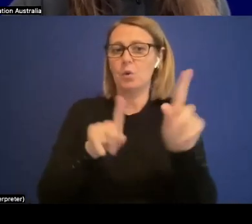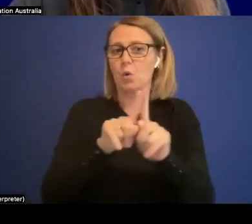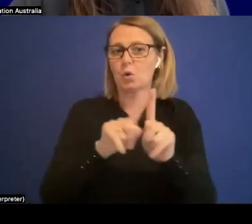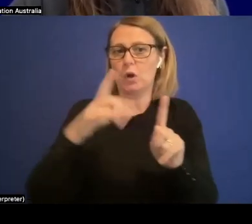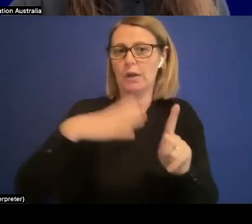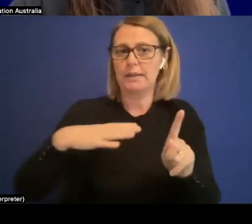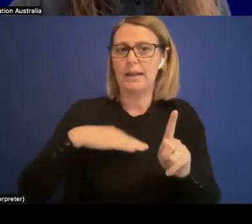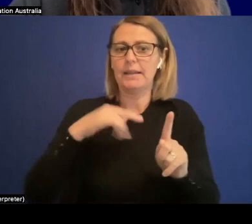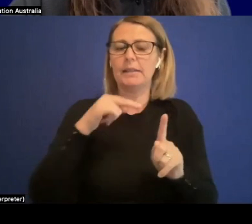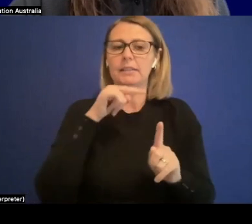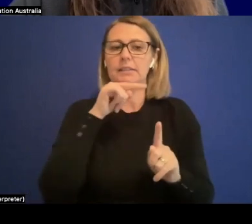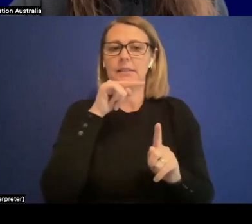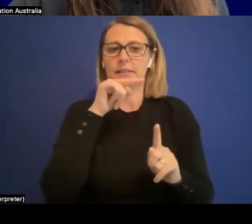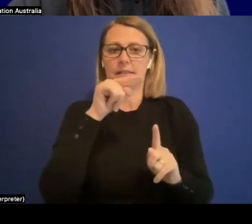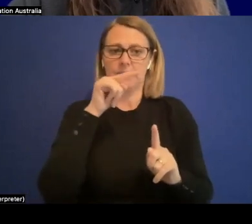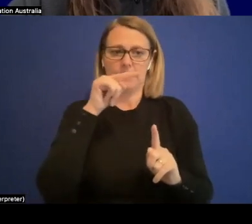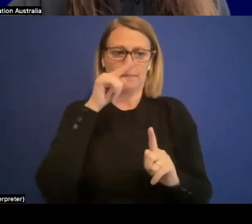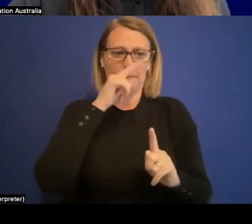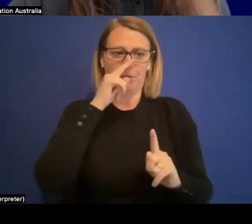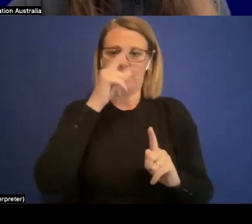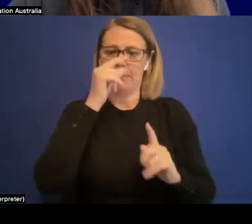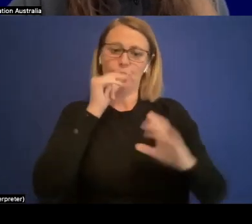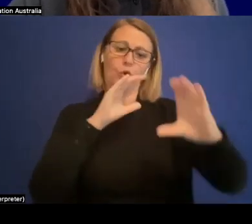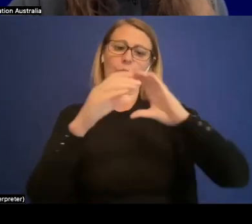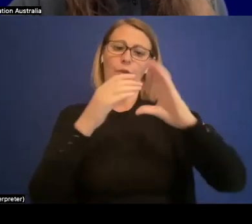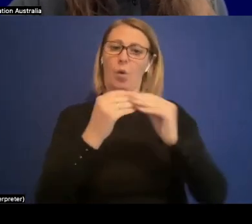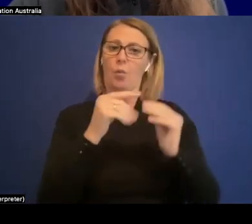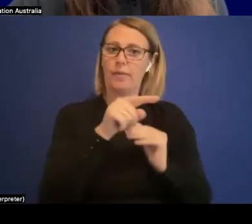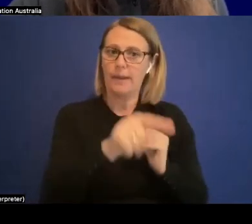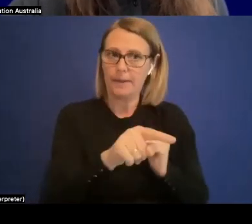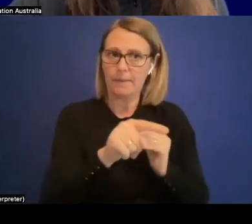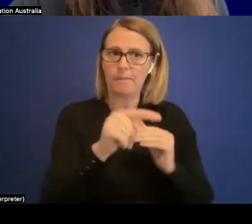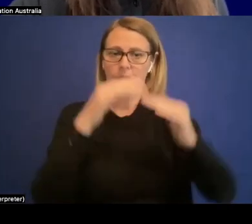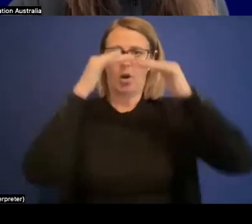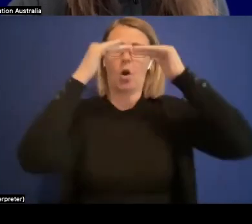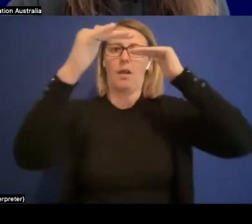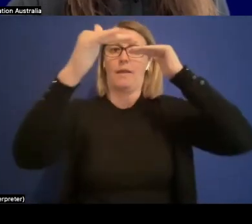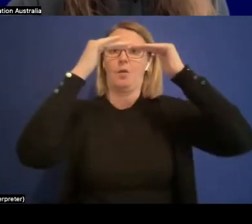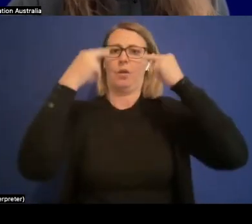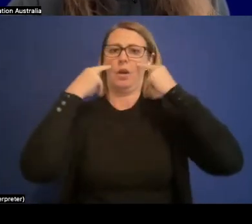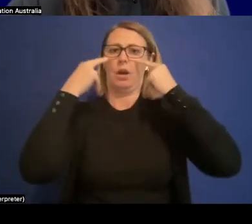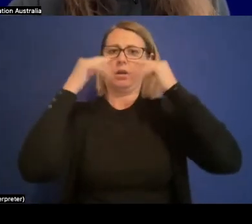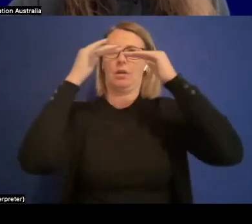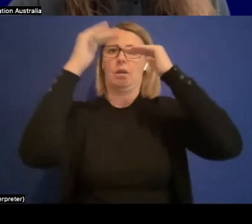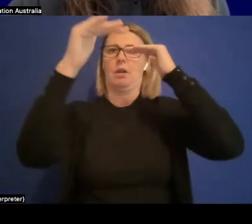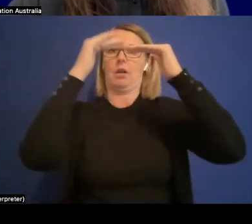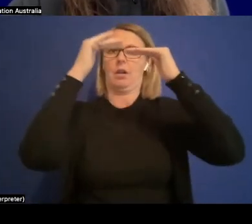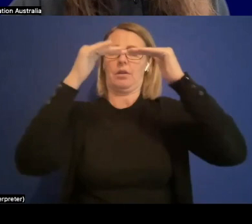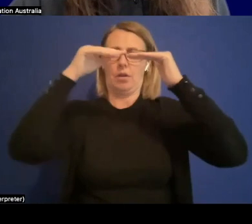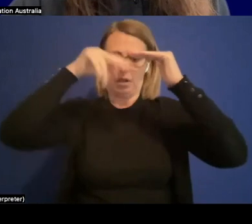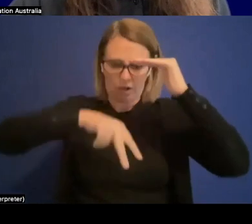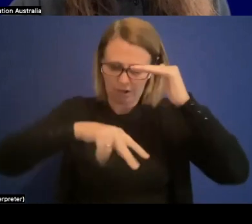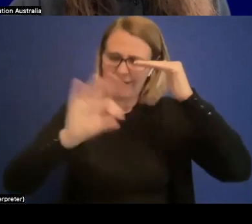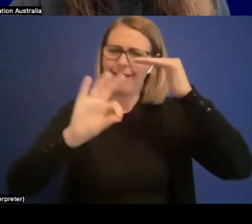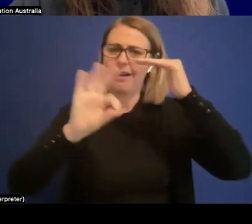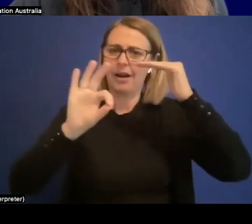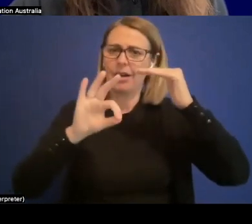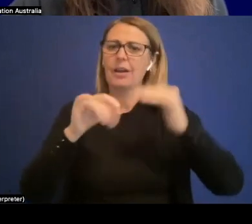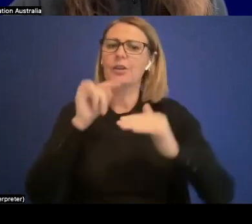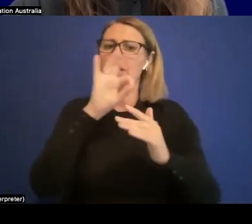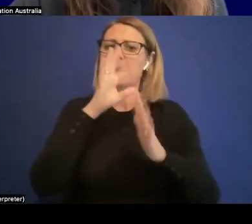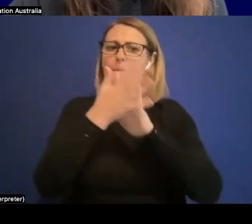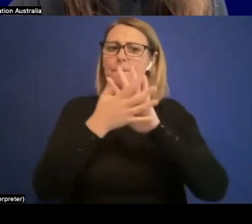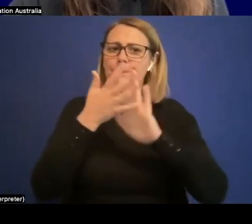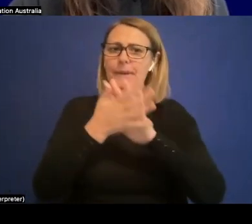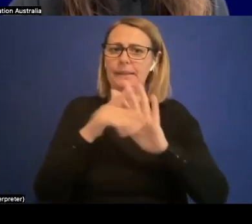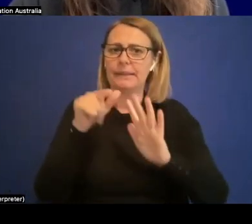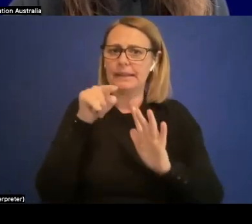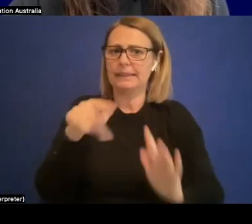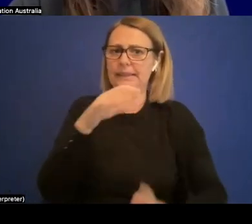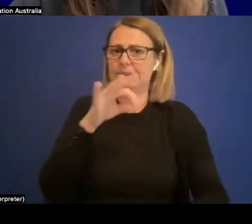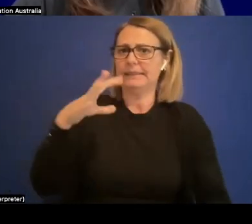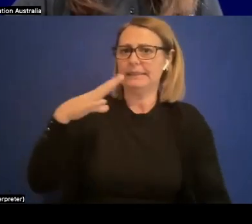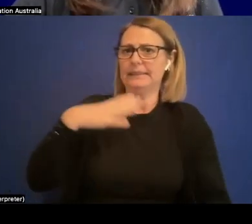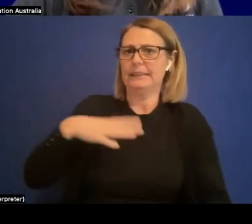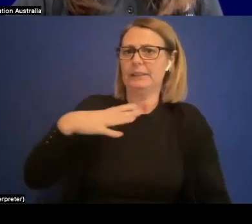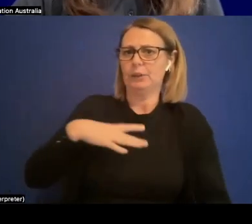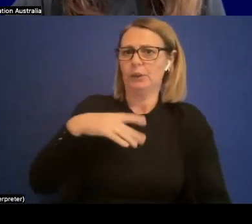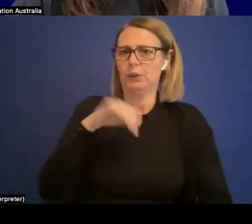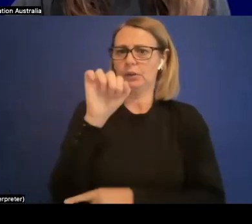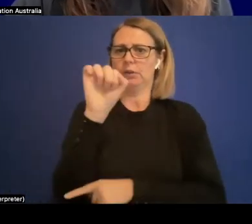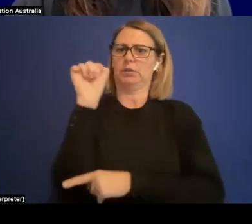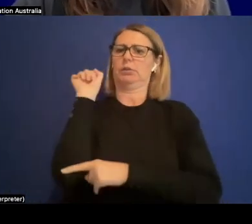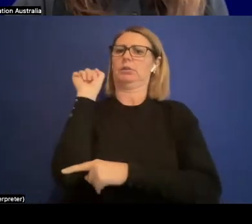and interact with him to do so at eye level, so that Billy didn't have to tip back or change his